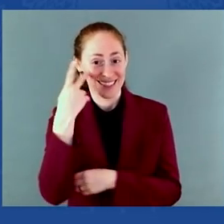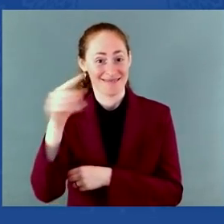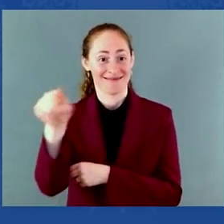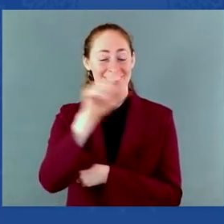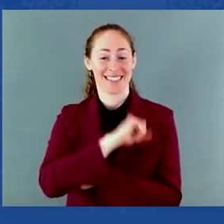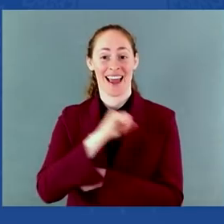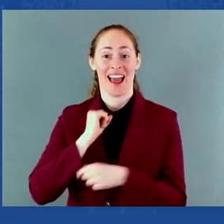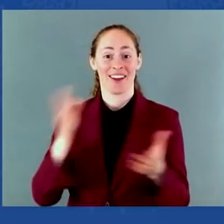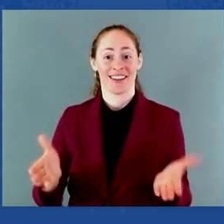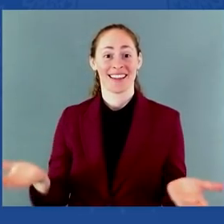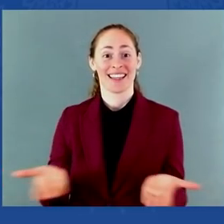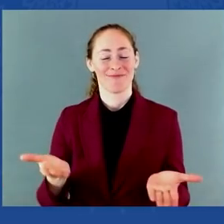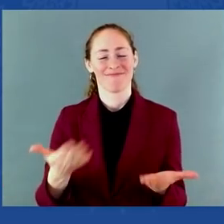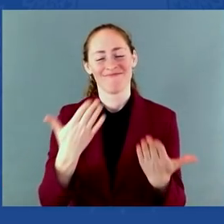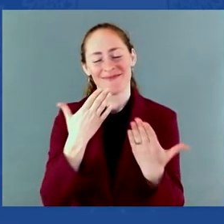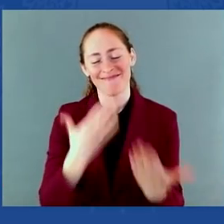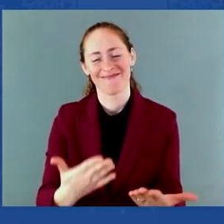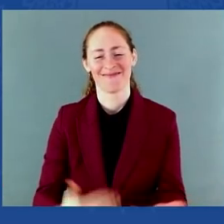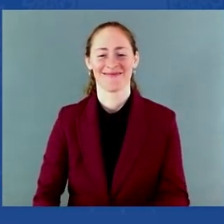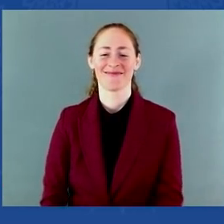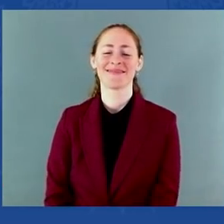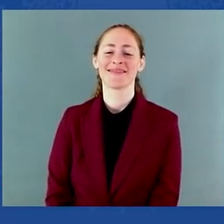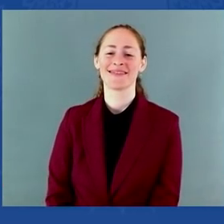as well as Representatives Annie Kuster and Chris Pappas.